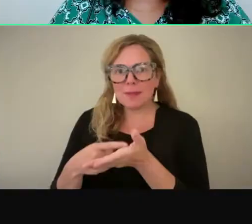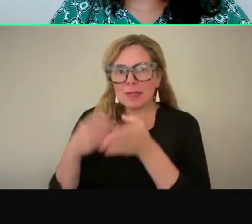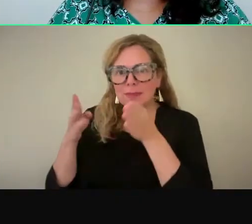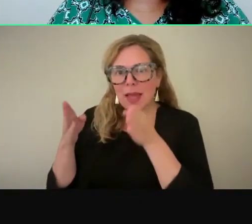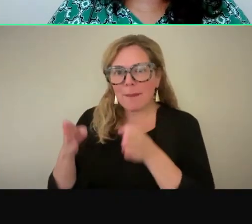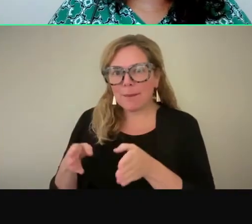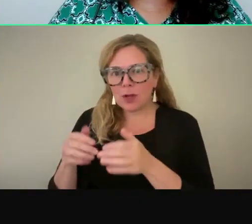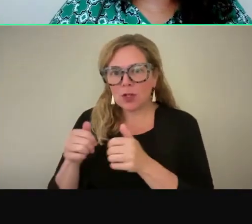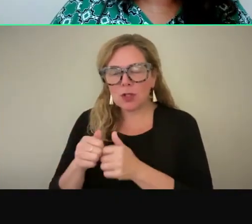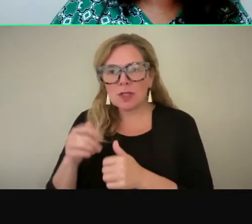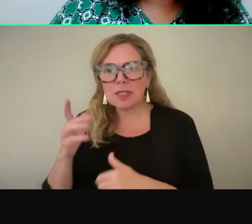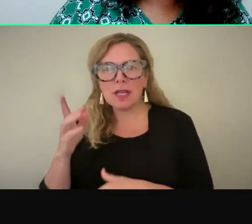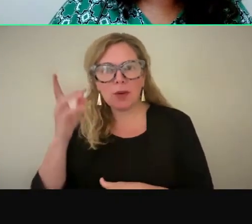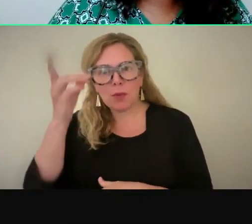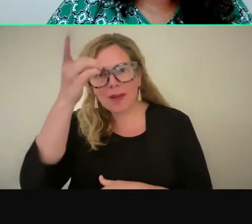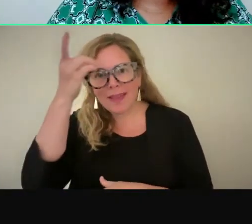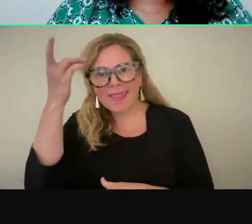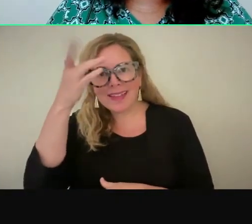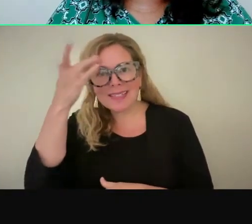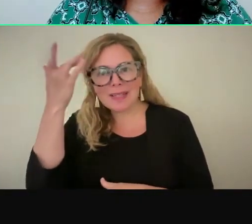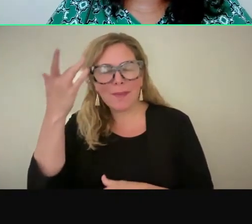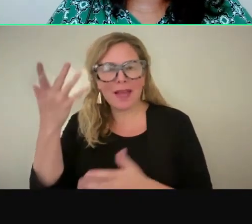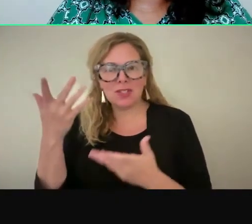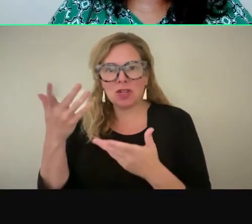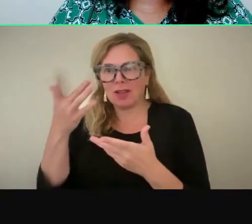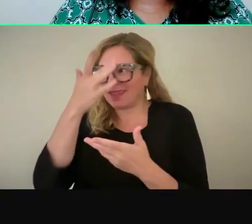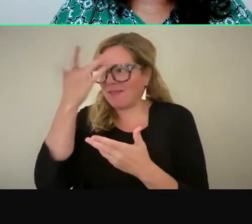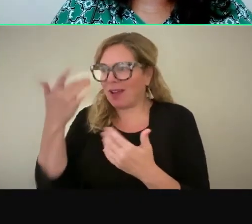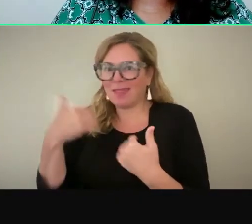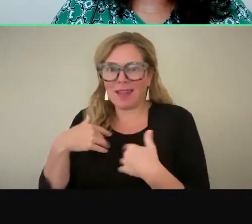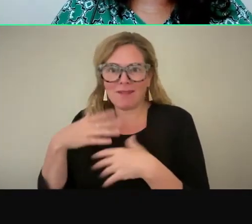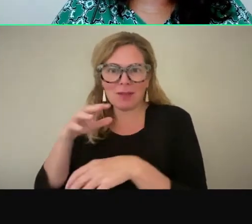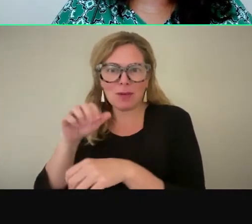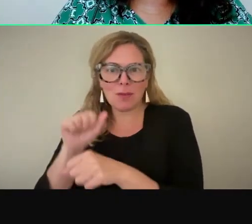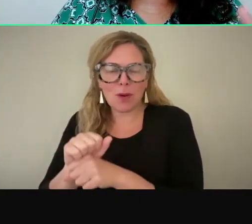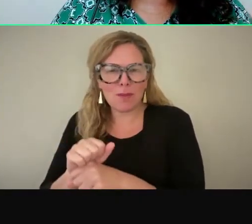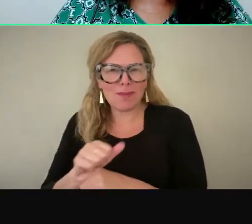they didn't want to go to a visit, they didn't understand why they had a visit. So for a variety